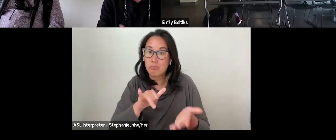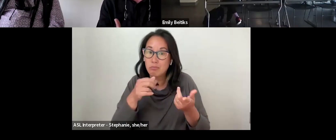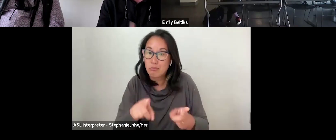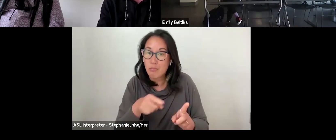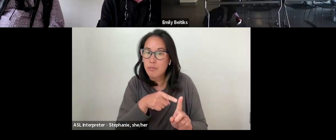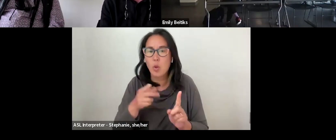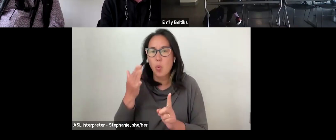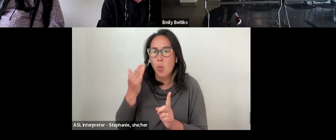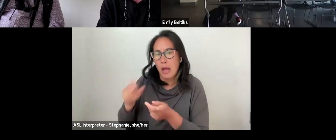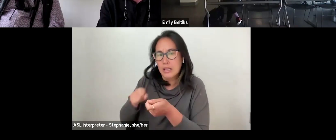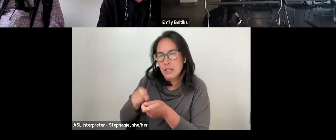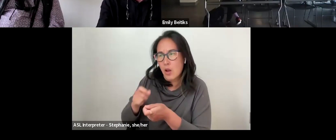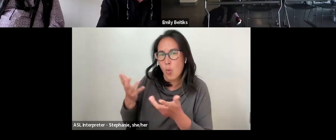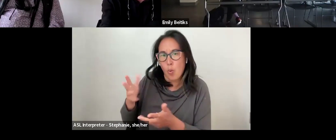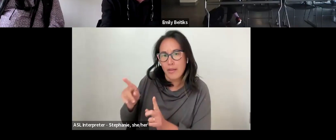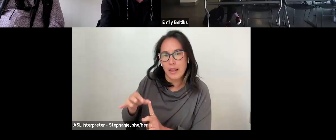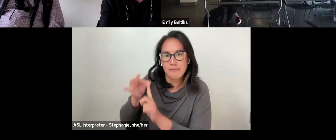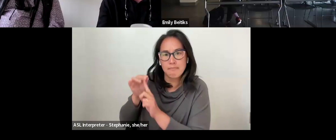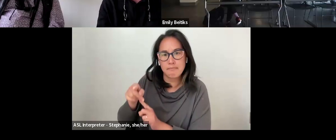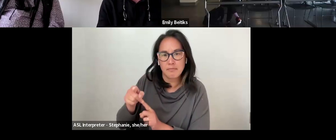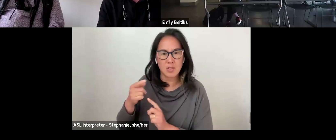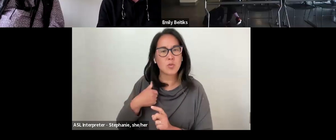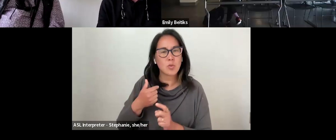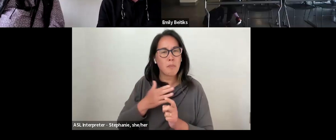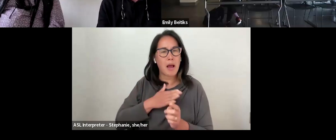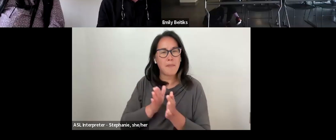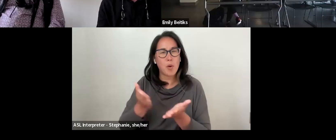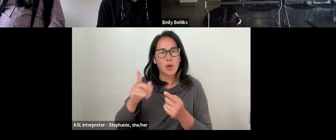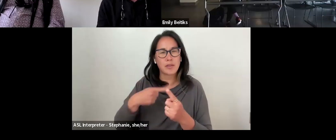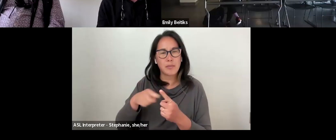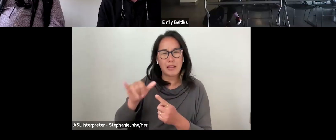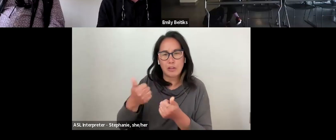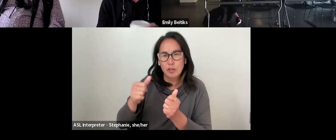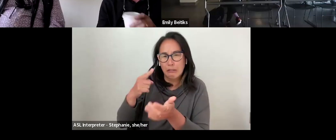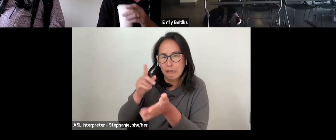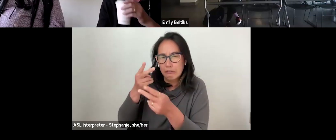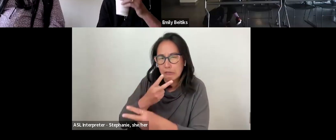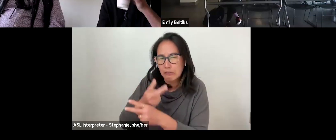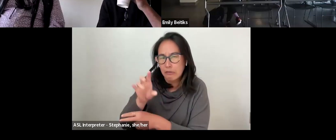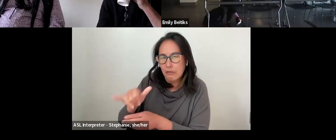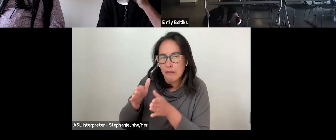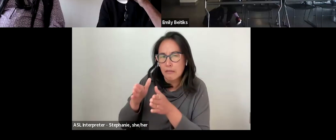And so that was what I was trying to figure out in the book.